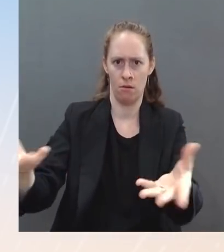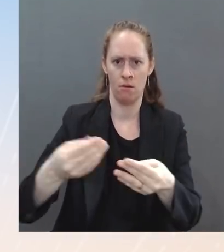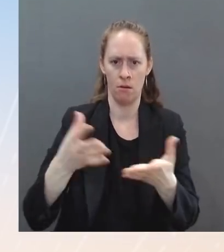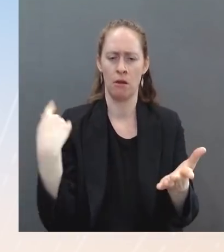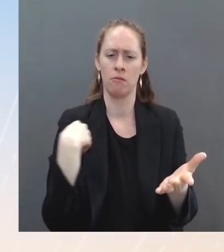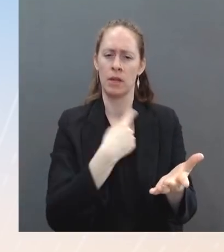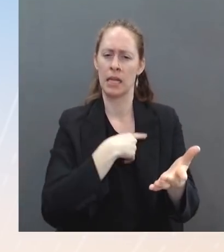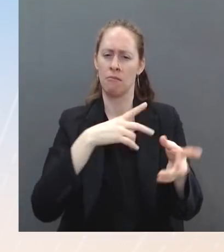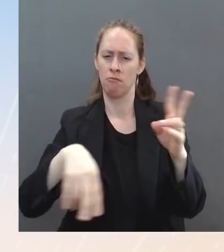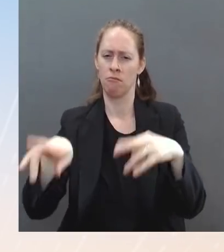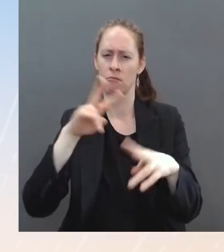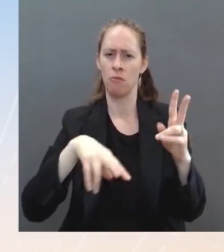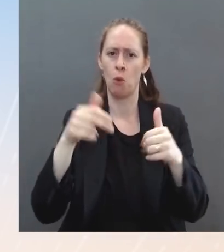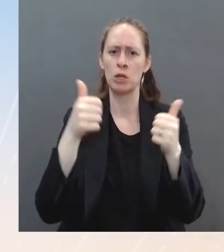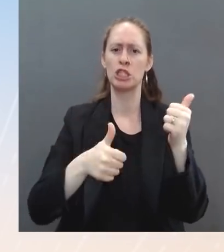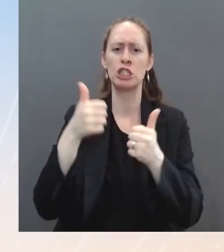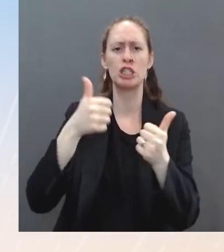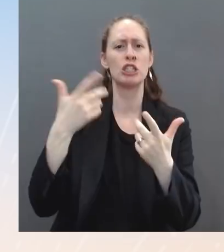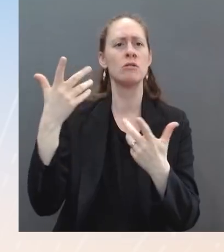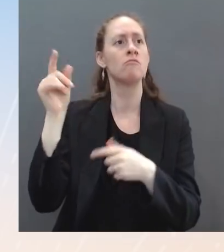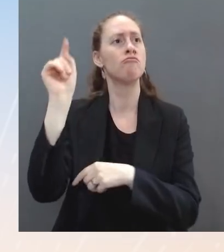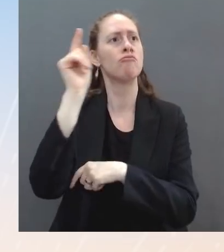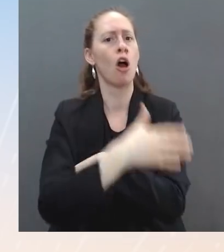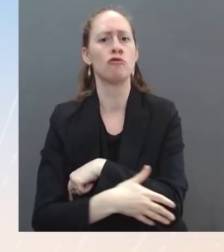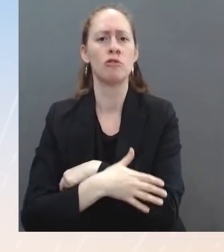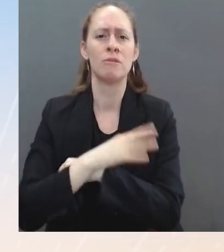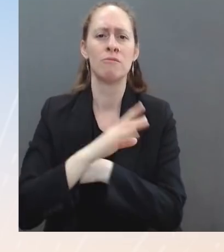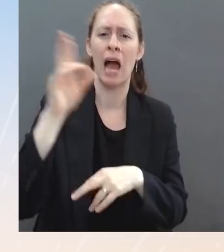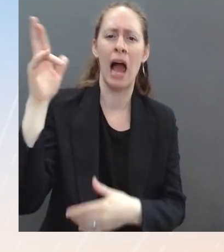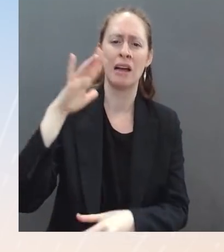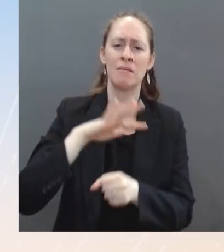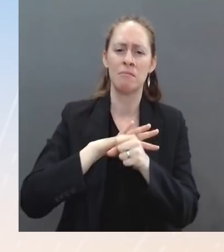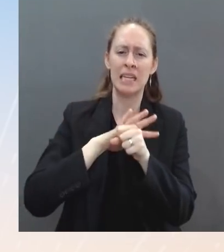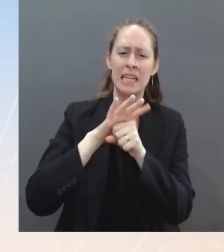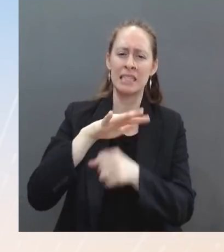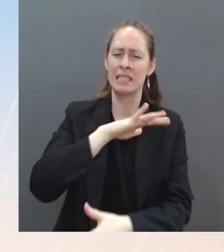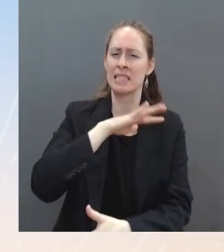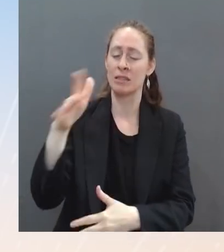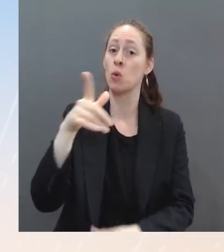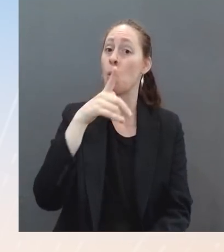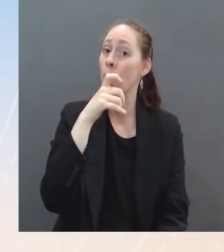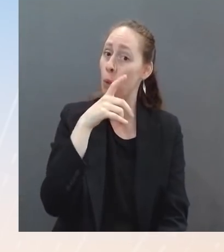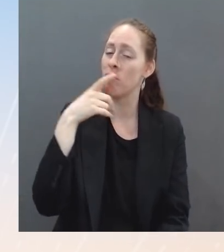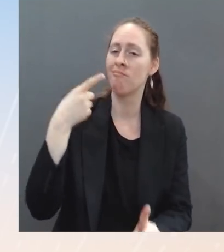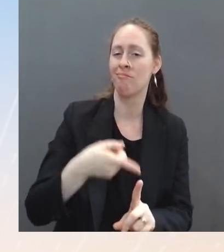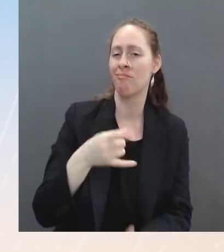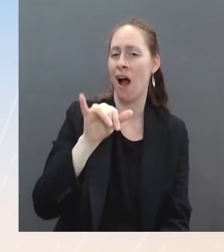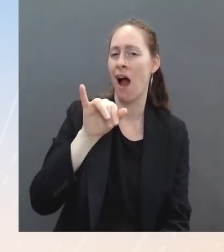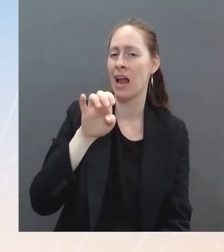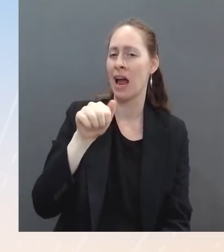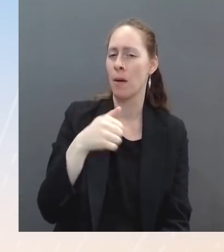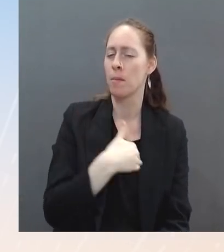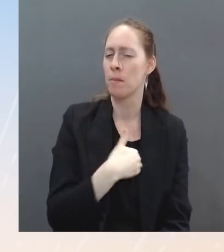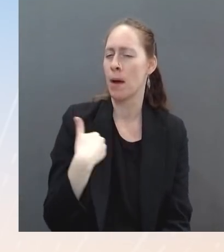So those are the IEA. The Press: But consumption does play into this as well, though. Mr. Deese: Certainly. But in terms of releasing supply onto the market, that's a function of the reserves.